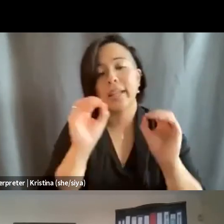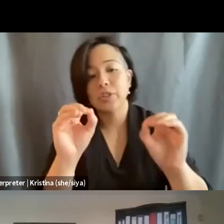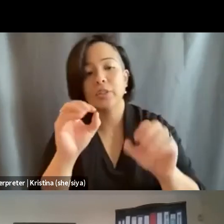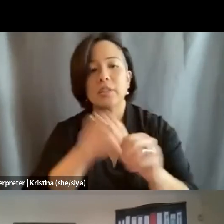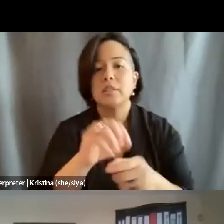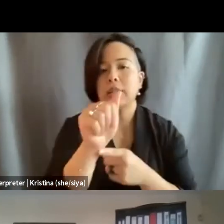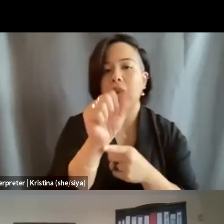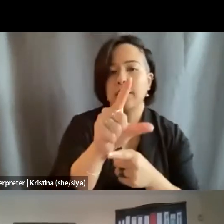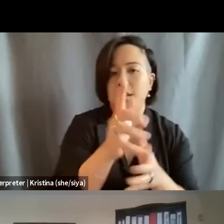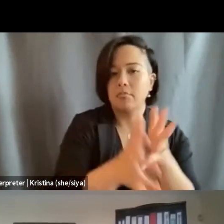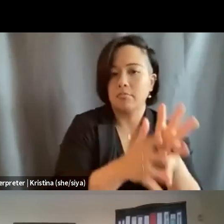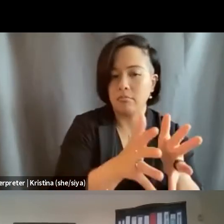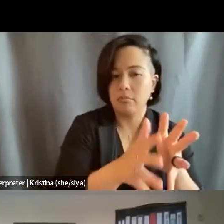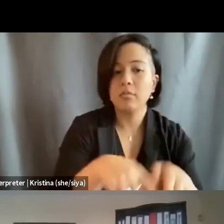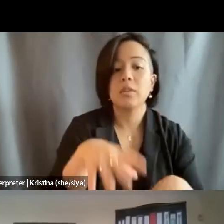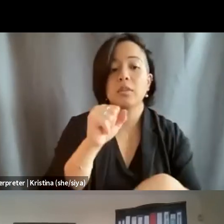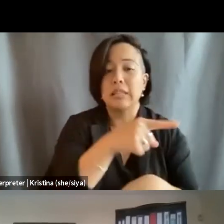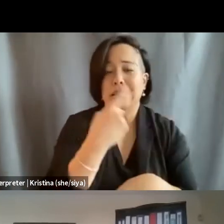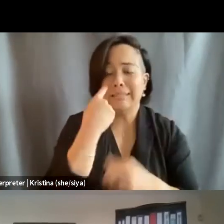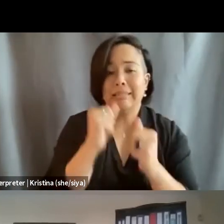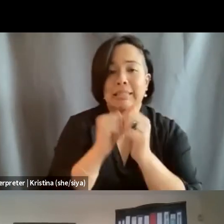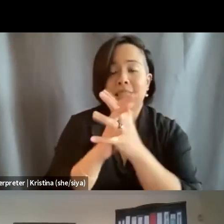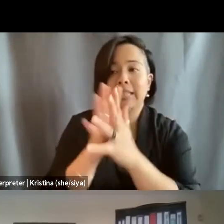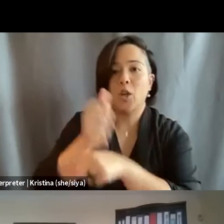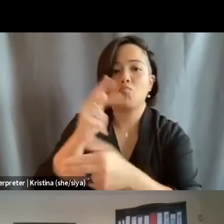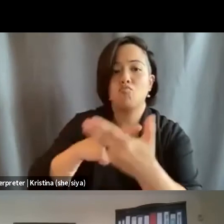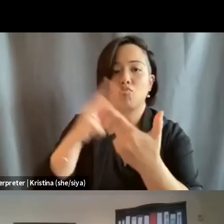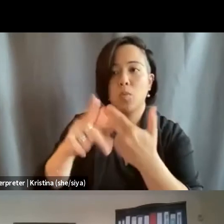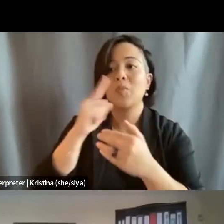to make education, more accessible to